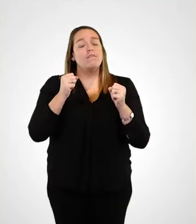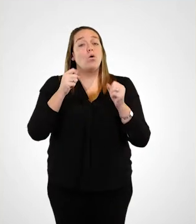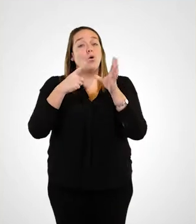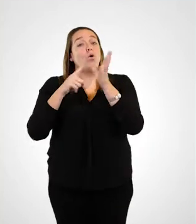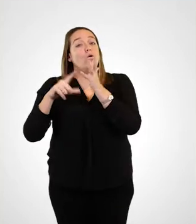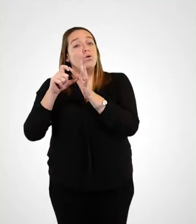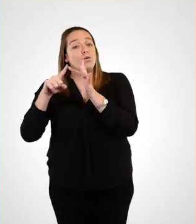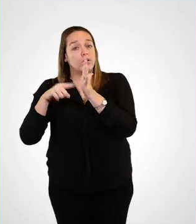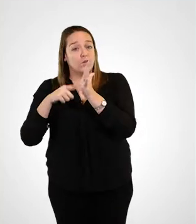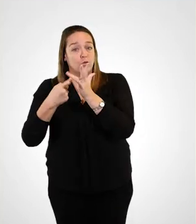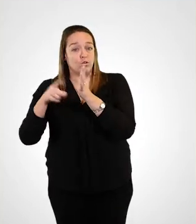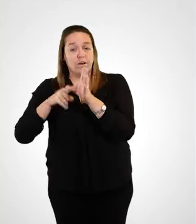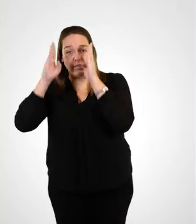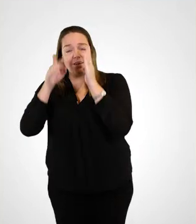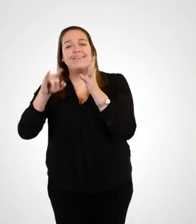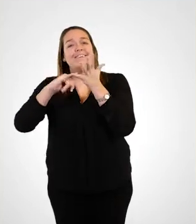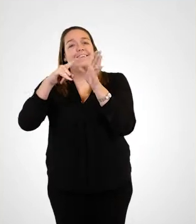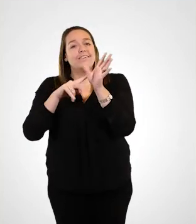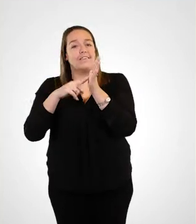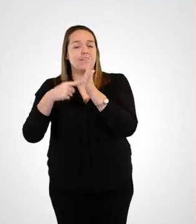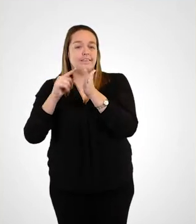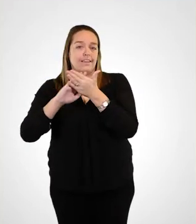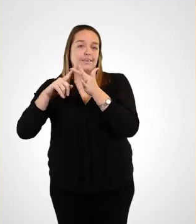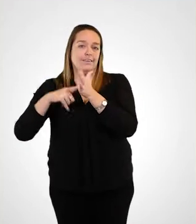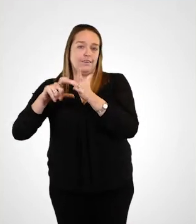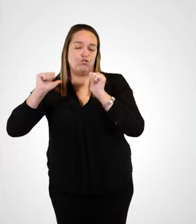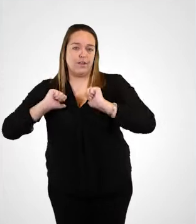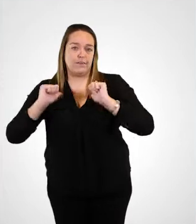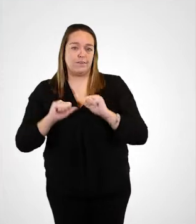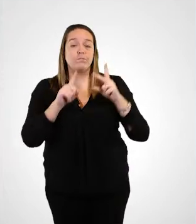but when we do it with an auditory emphasis, it's synthetic auditory training.